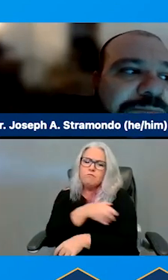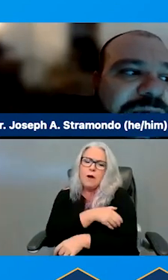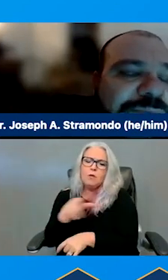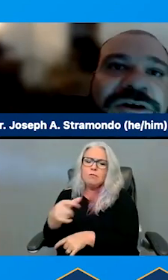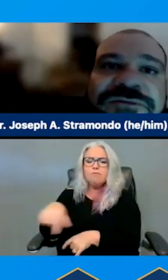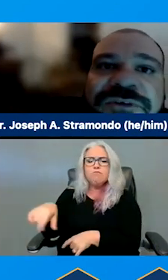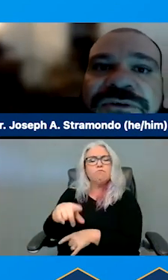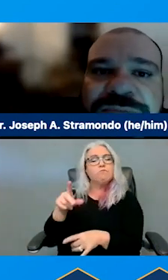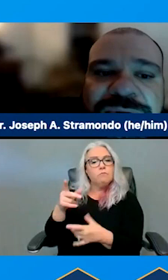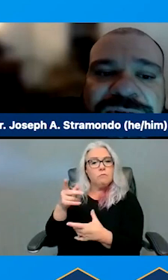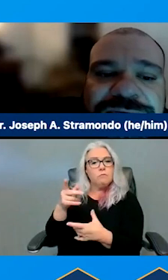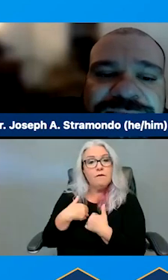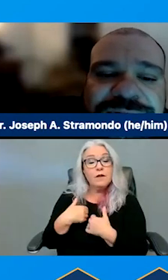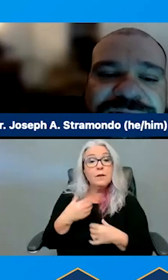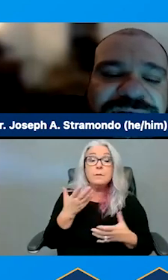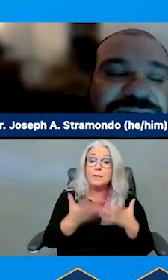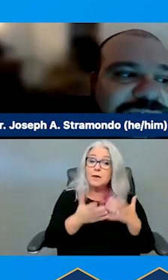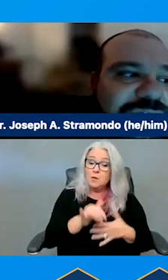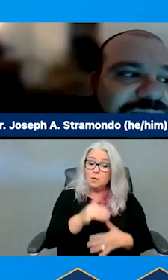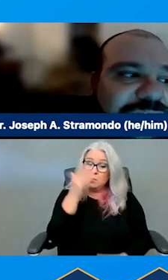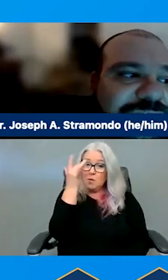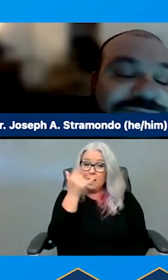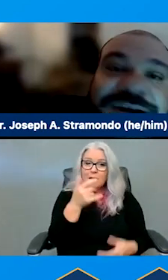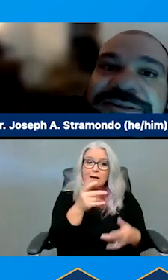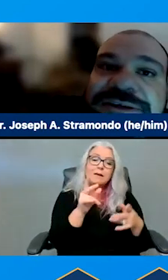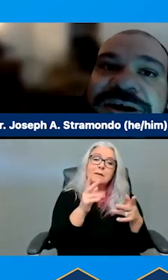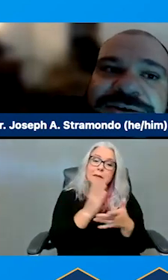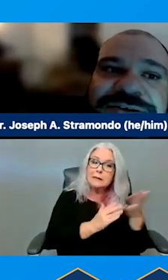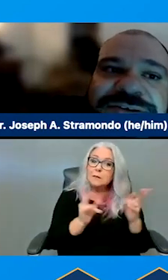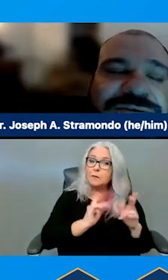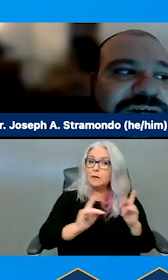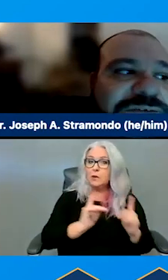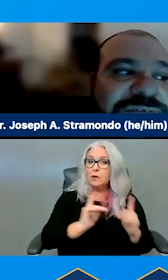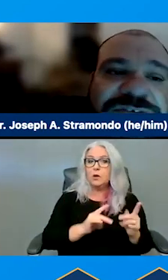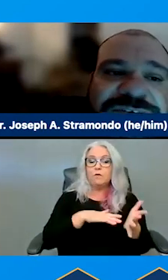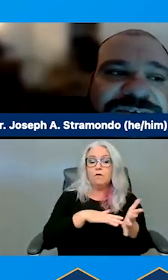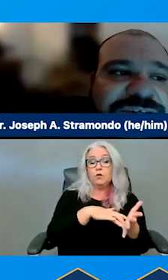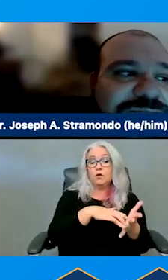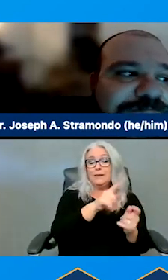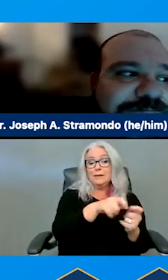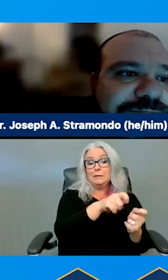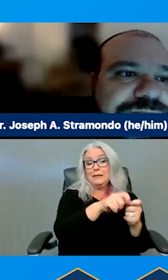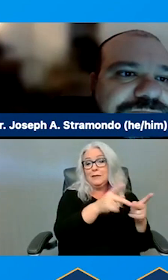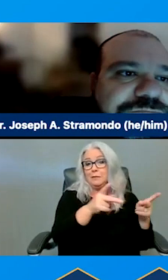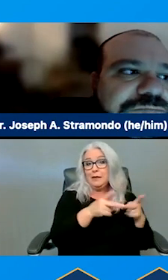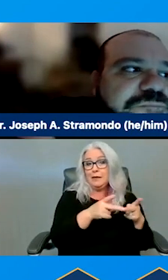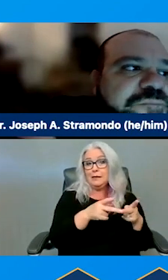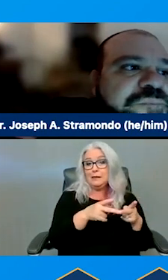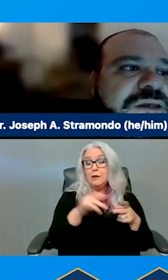about why people are vulnerable in certain places rather than